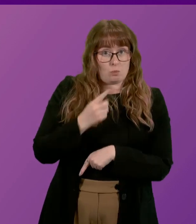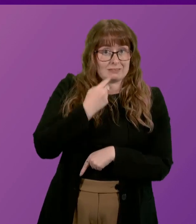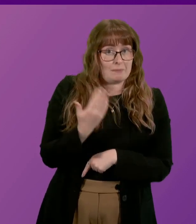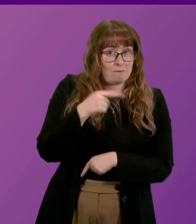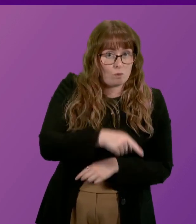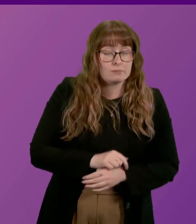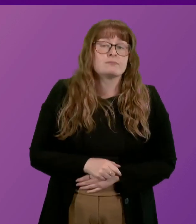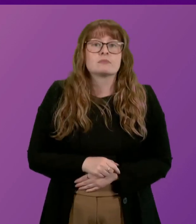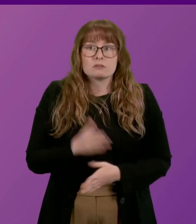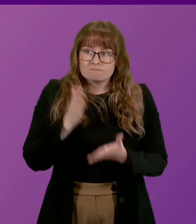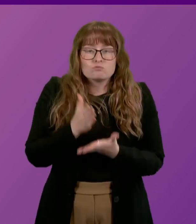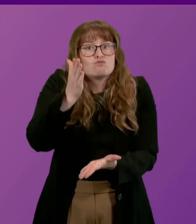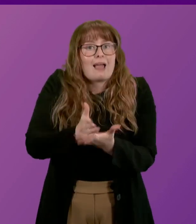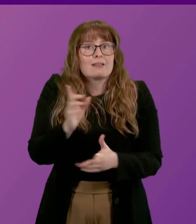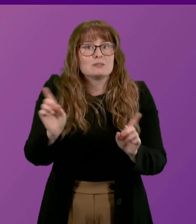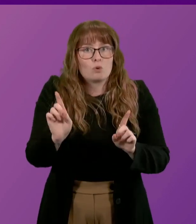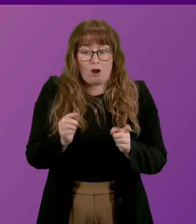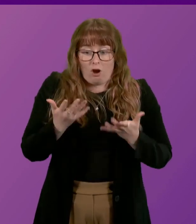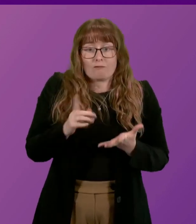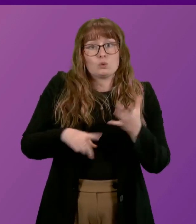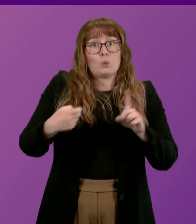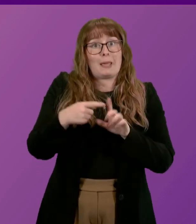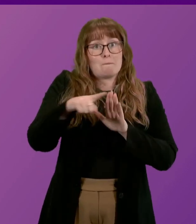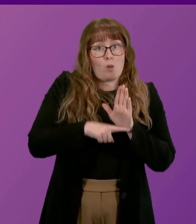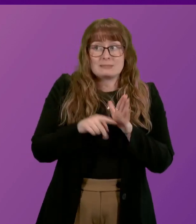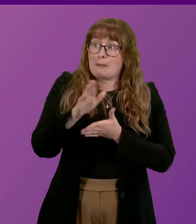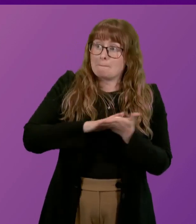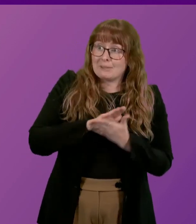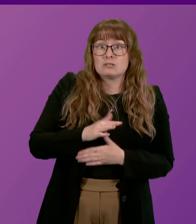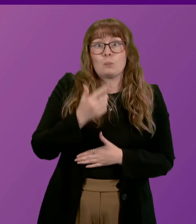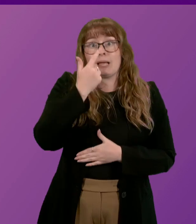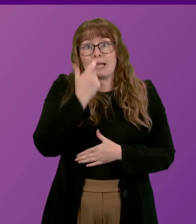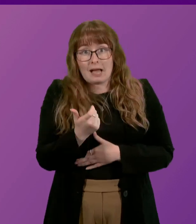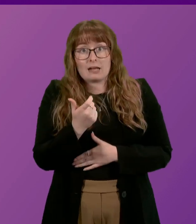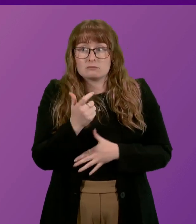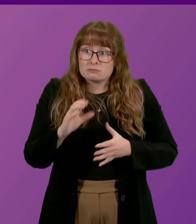“The stark reality is that current UK policy does not allow for the incentivisation or reward